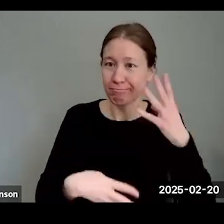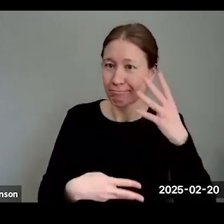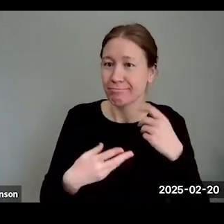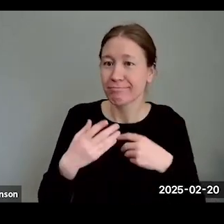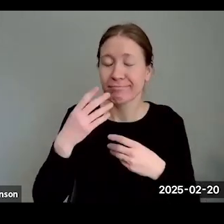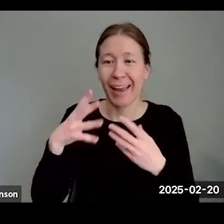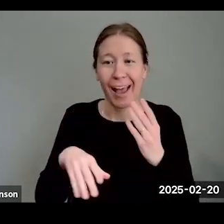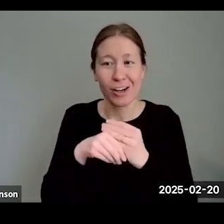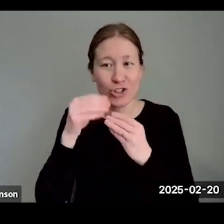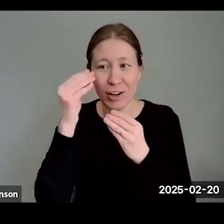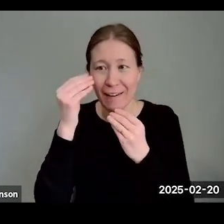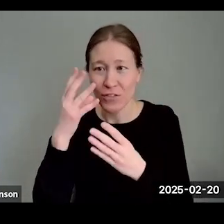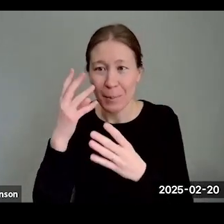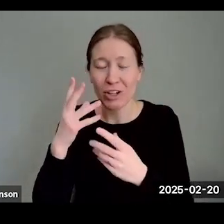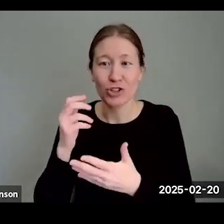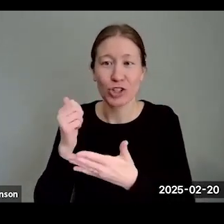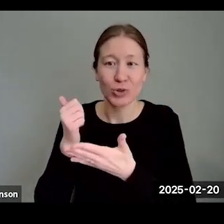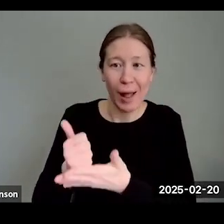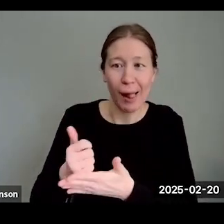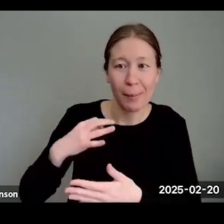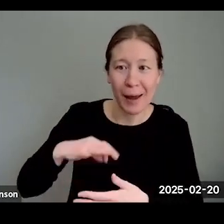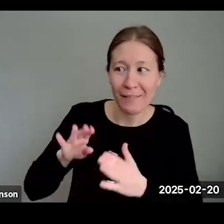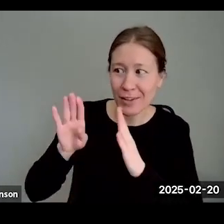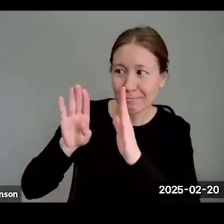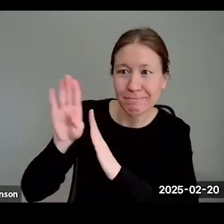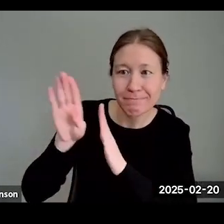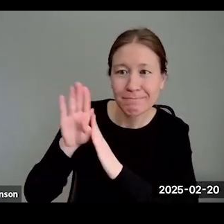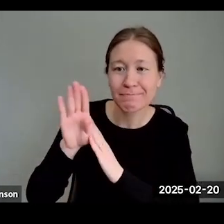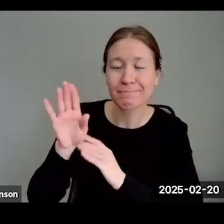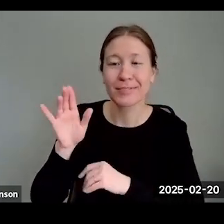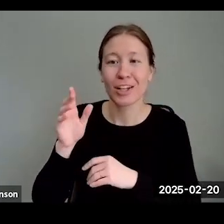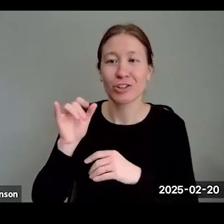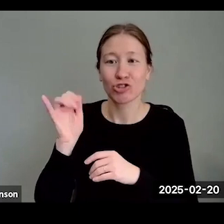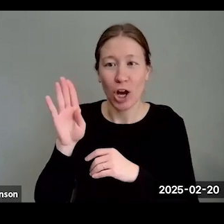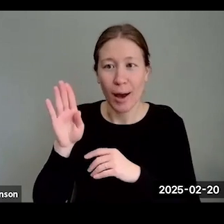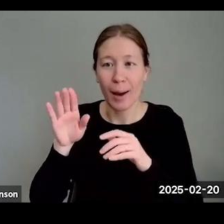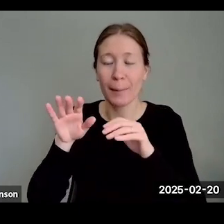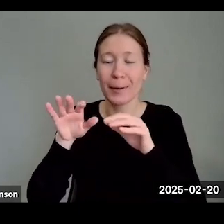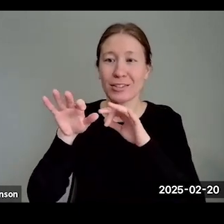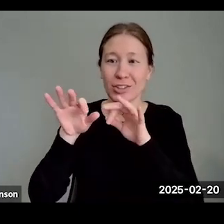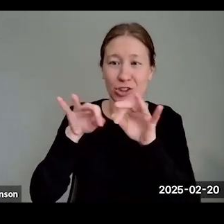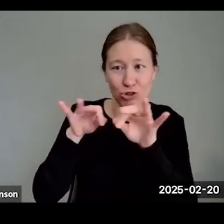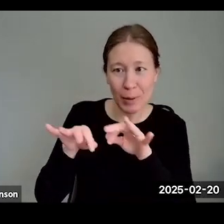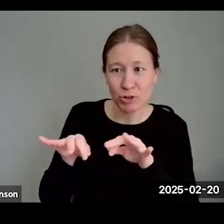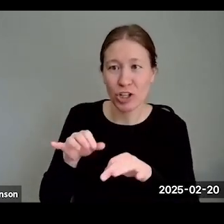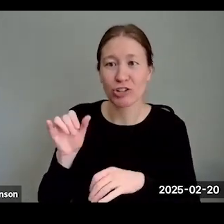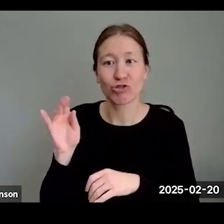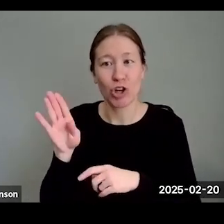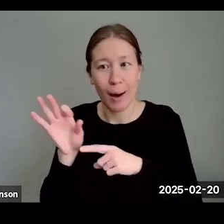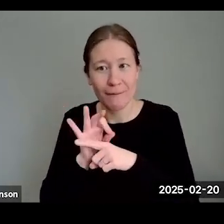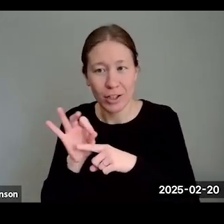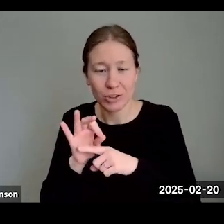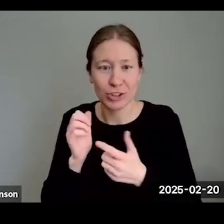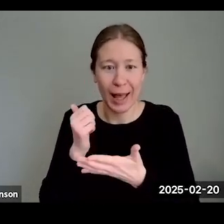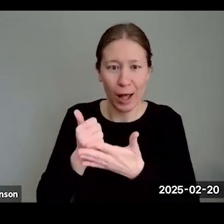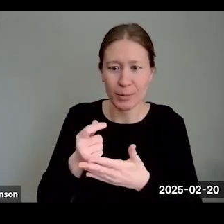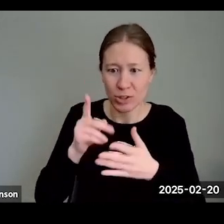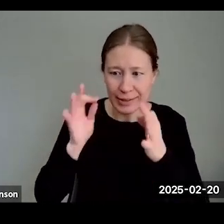when you're formulating those job descriptions and listing the job functions. Determining which are essential and which could be marginal.